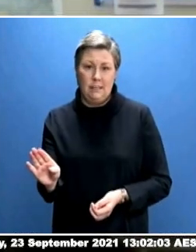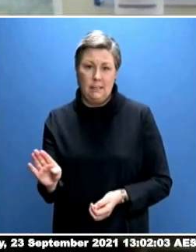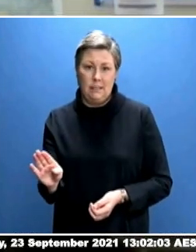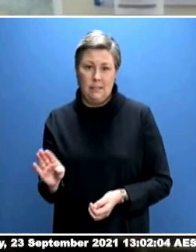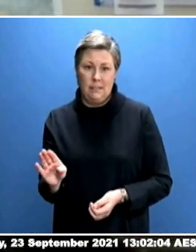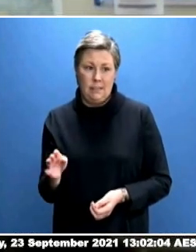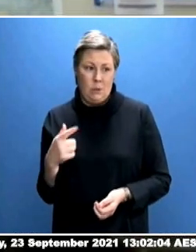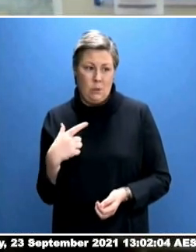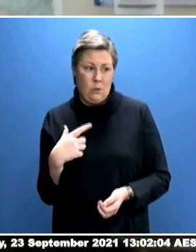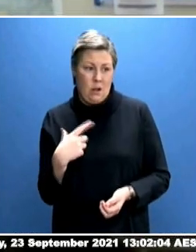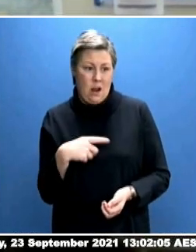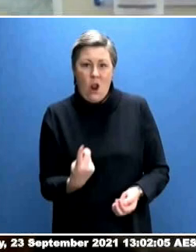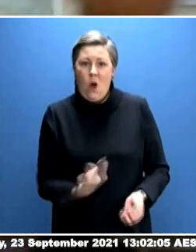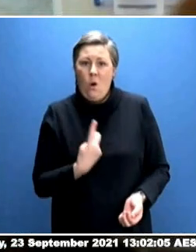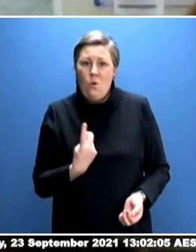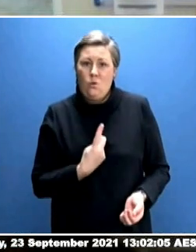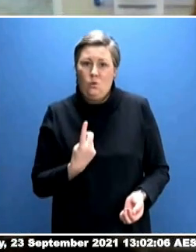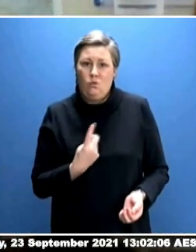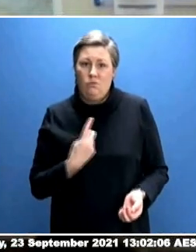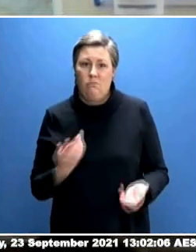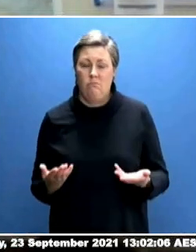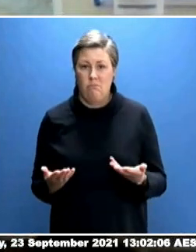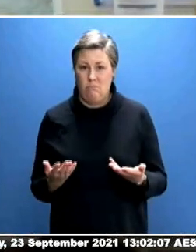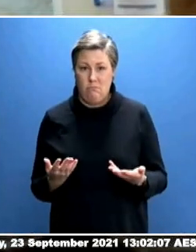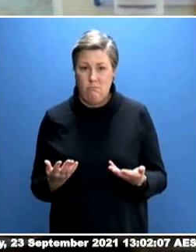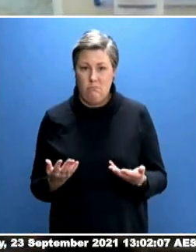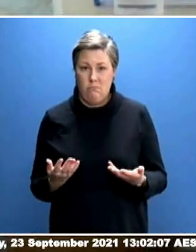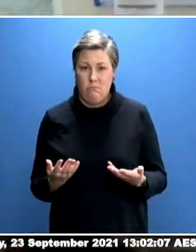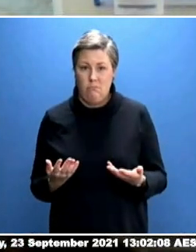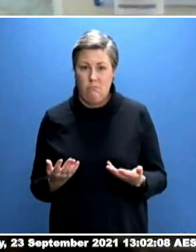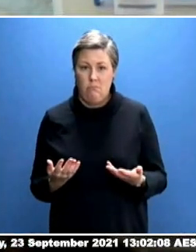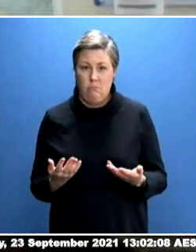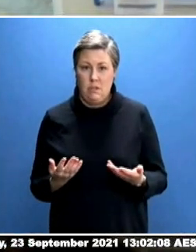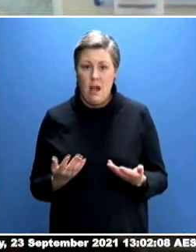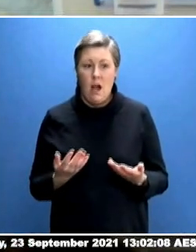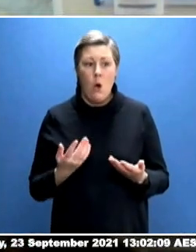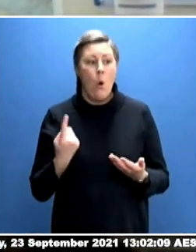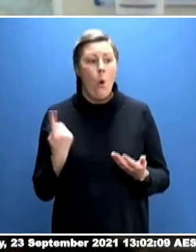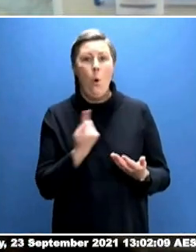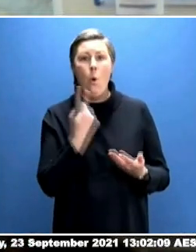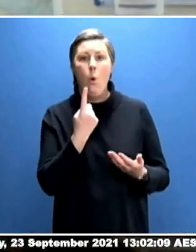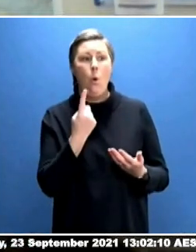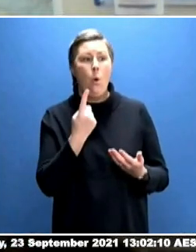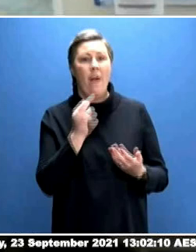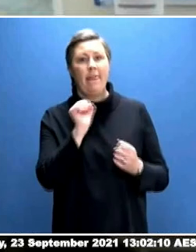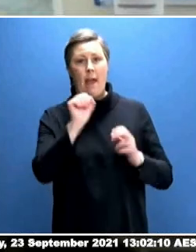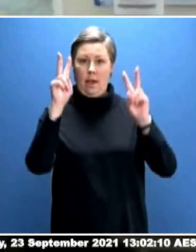They're dealing with people caring for them that clock on and off and are subject to a roster.